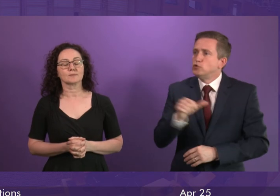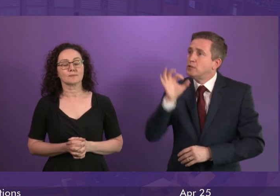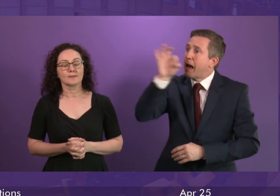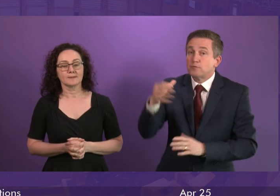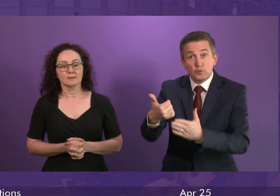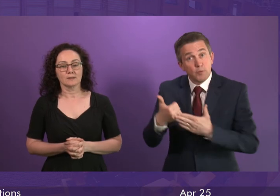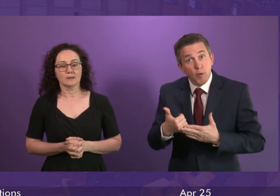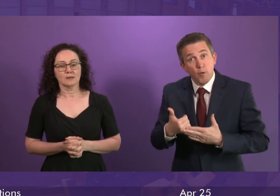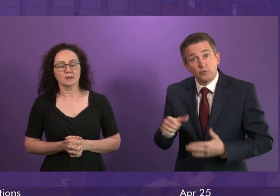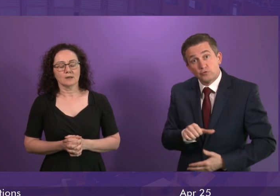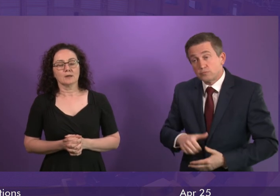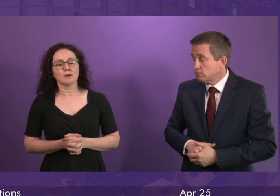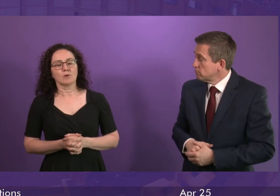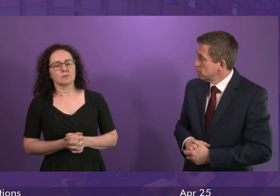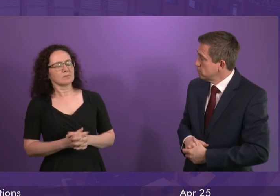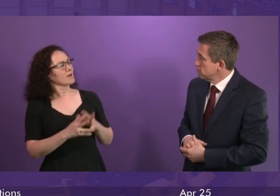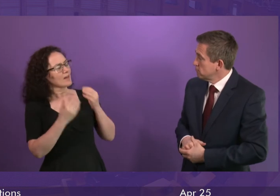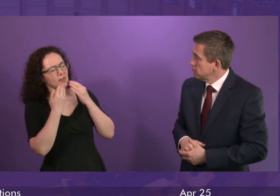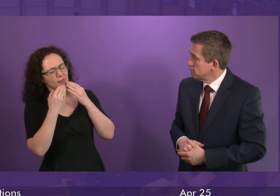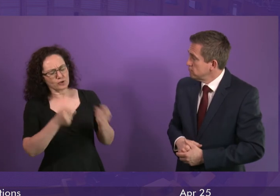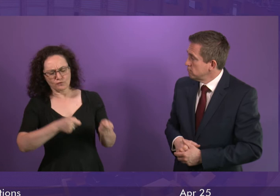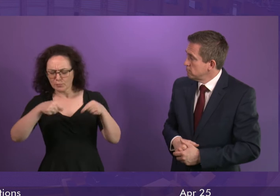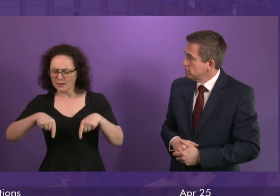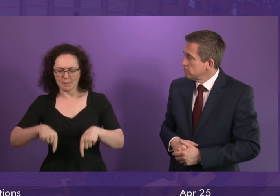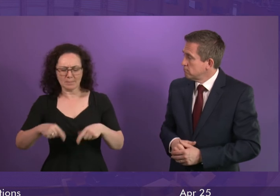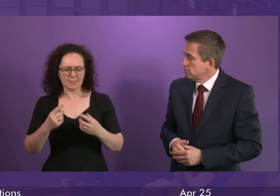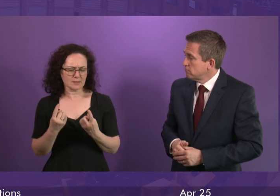The First Minister: I thank Stuart McMillan for raising the issue.